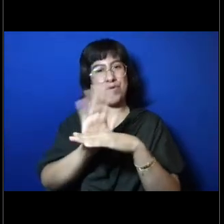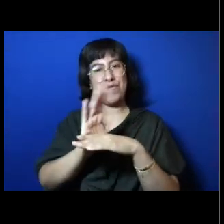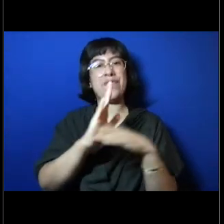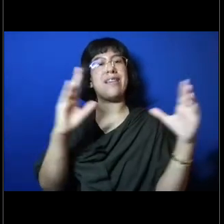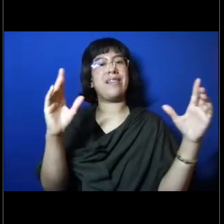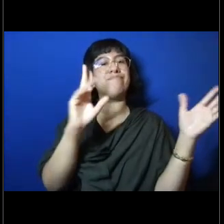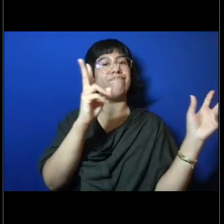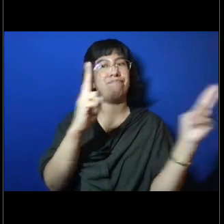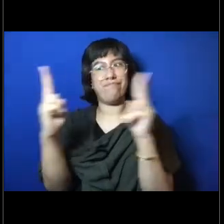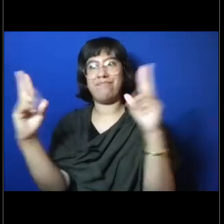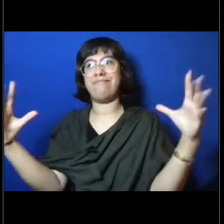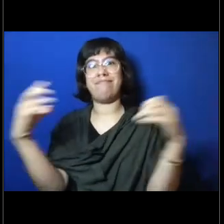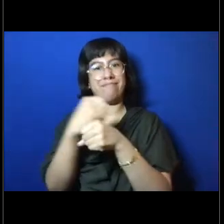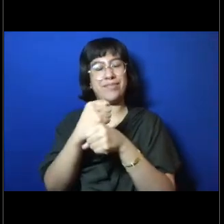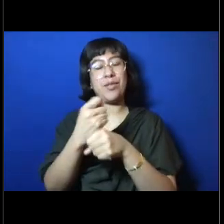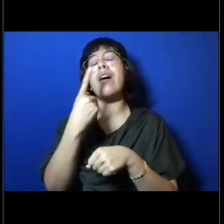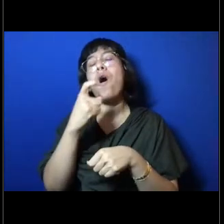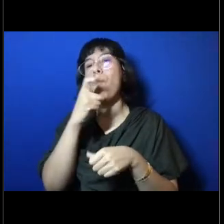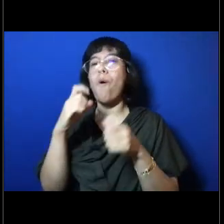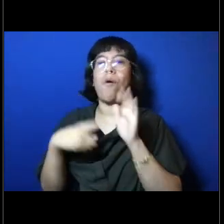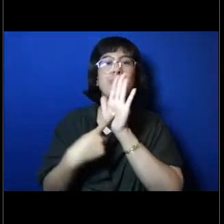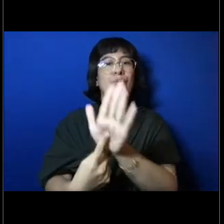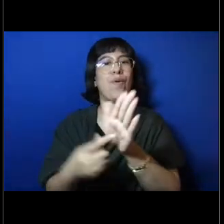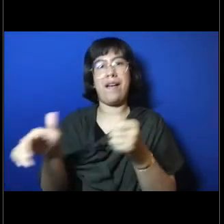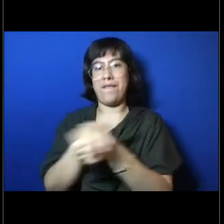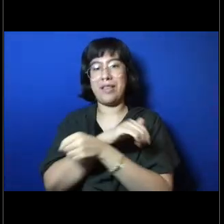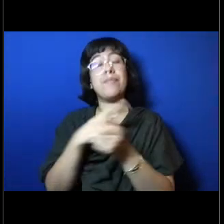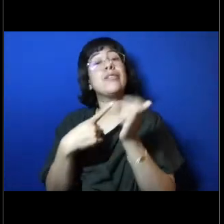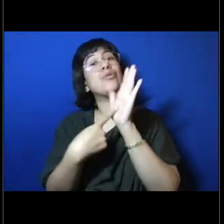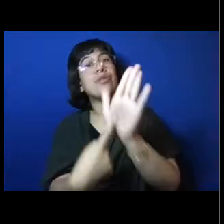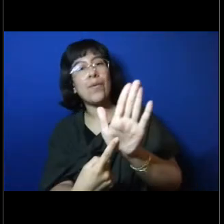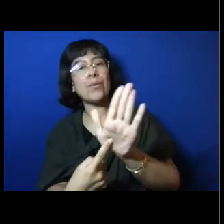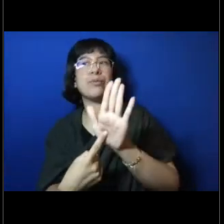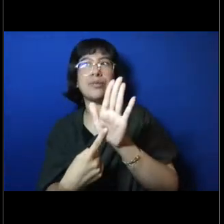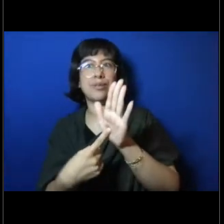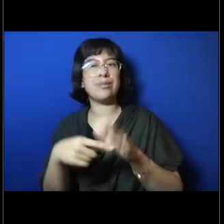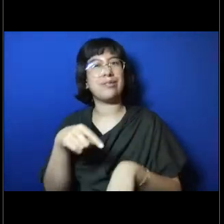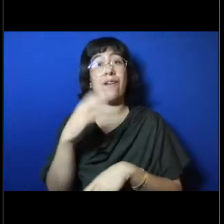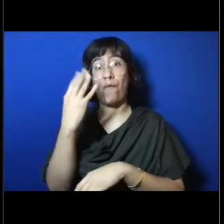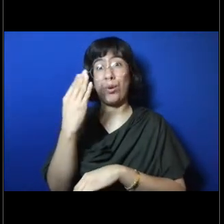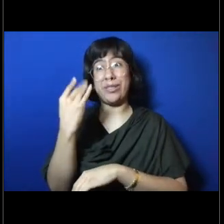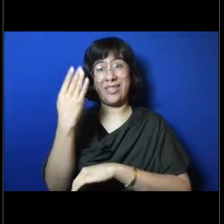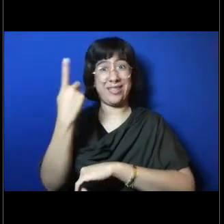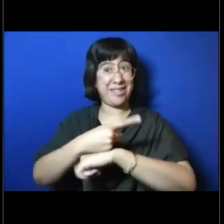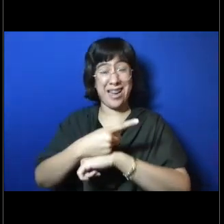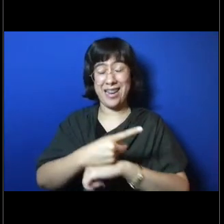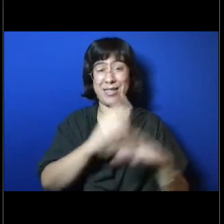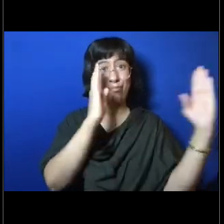So this particular movie, I won't play the whole thing but it actually covers about 14 days of this abalone's life,